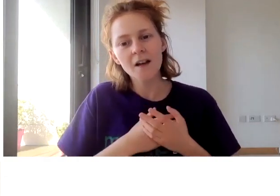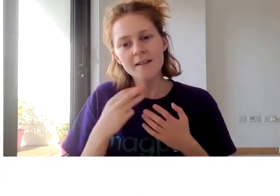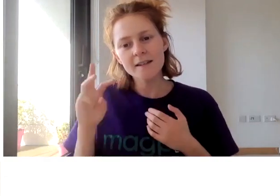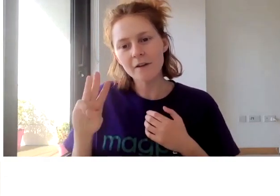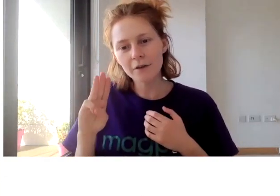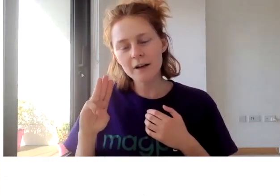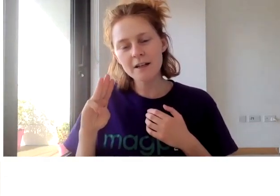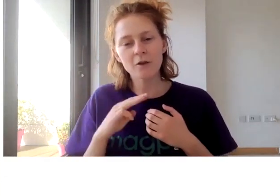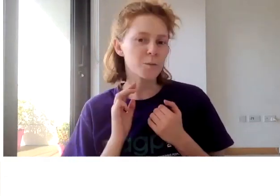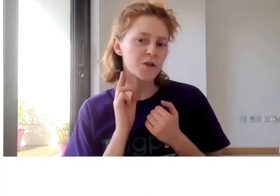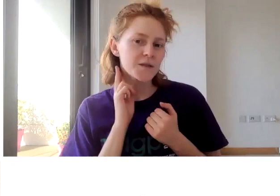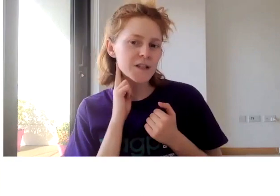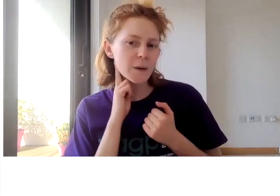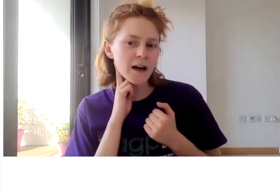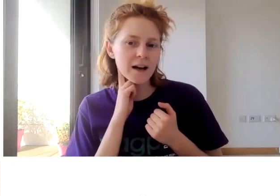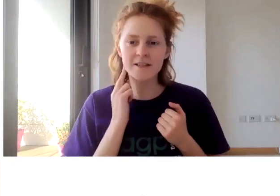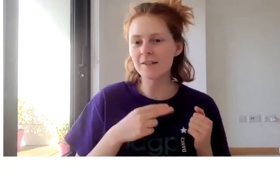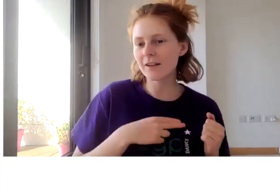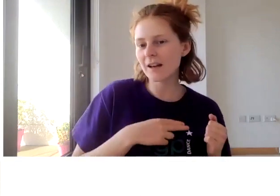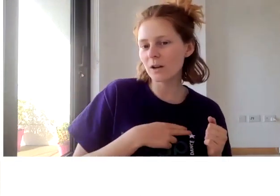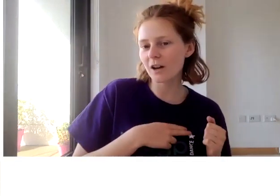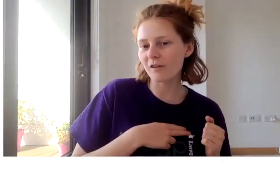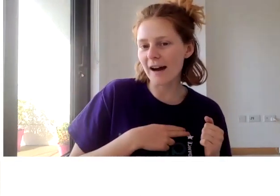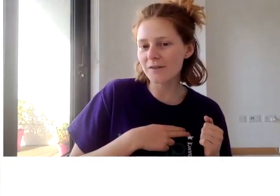so there are three different options you might have to have a little look around